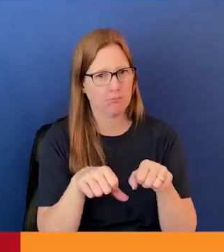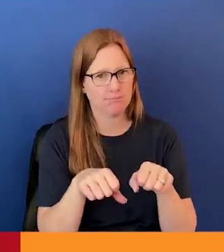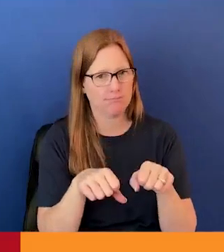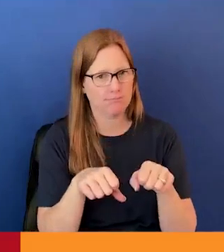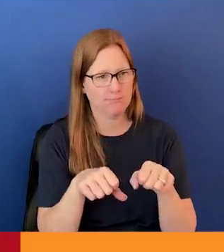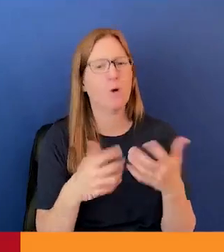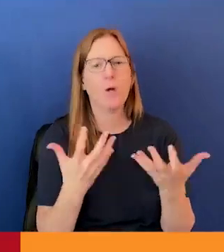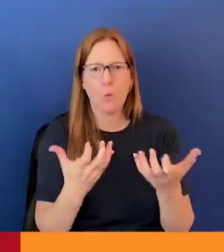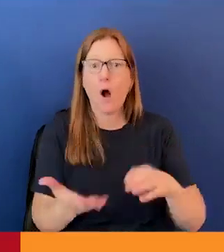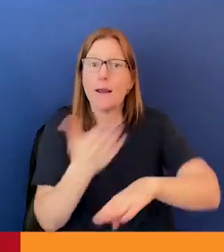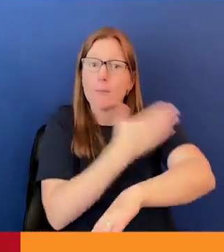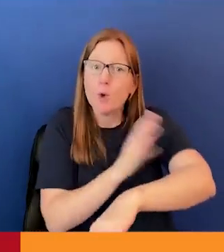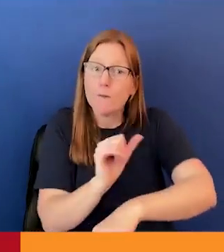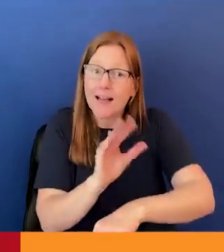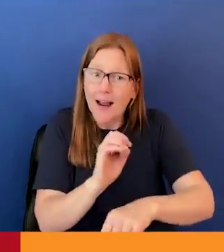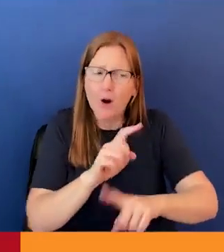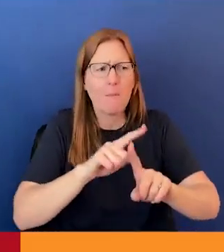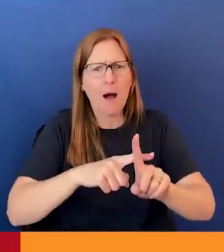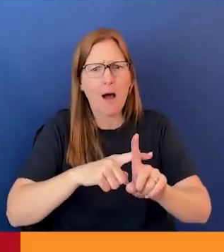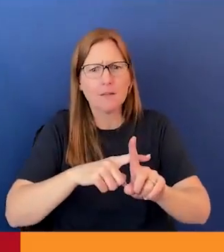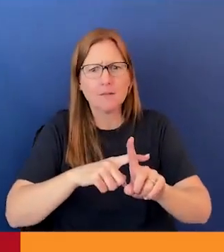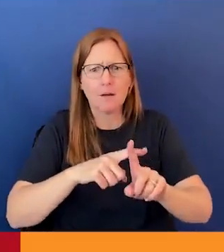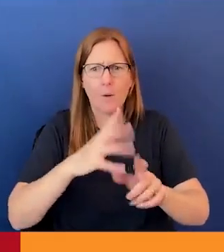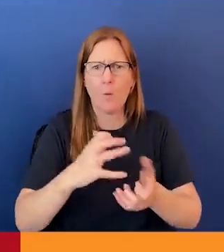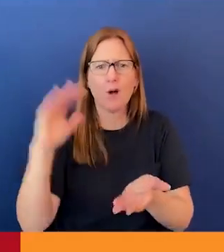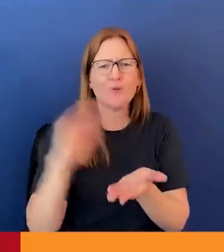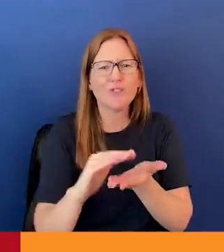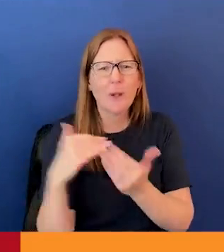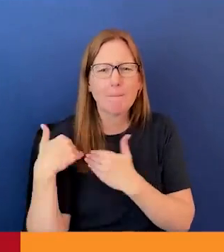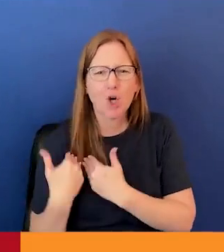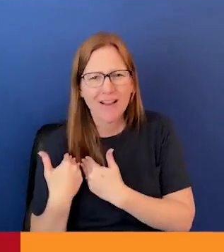But we've heard from many people that, there's a lot of great ideas, often.